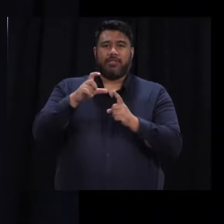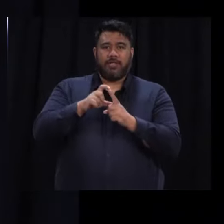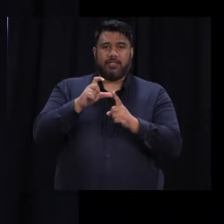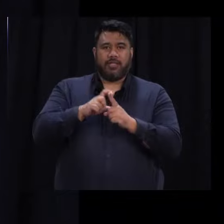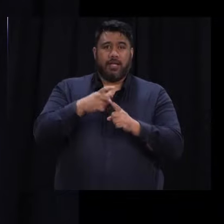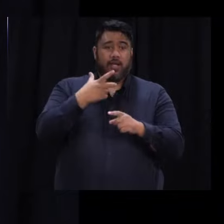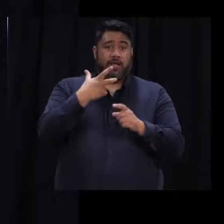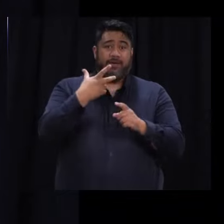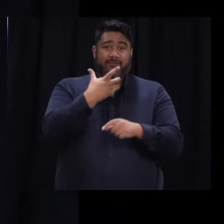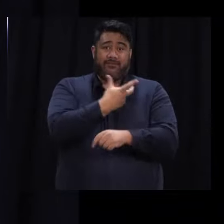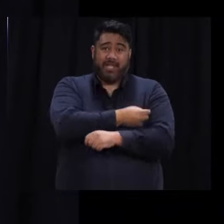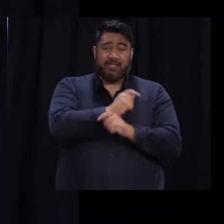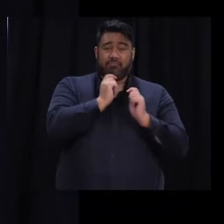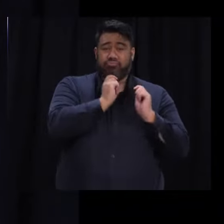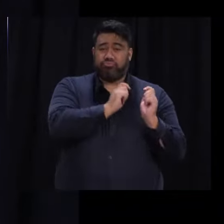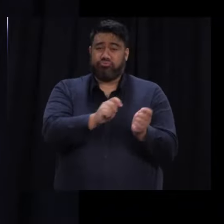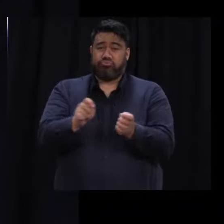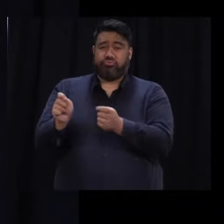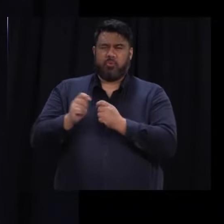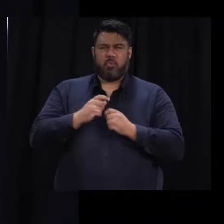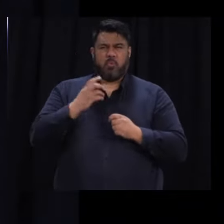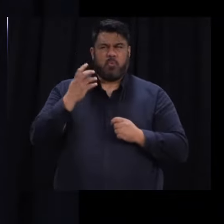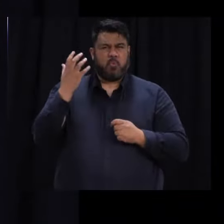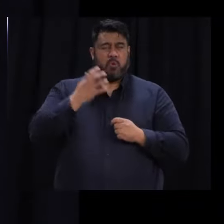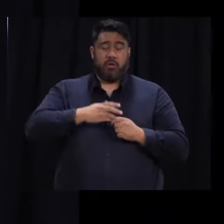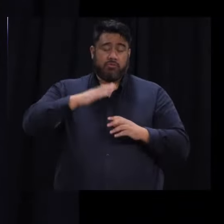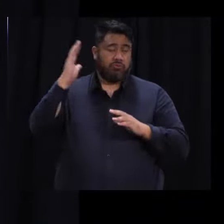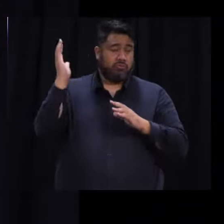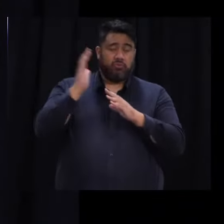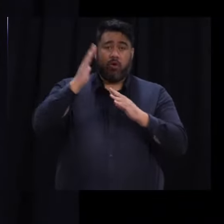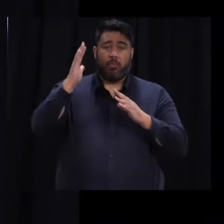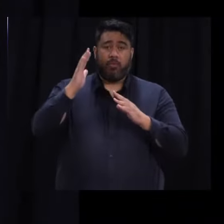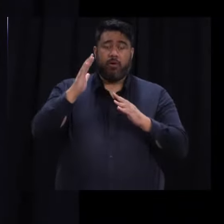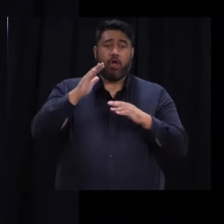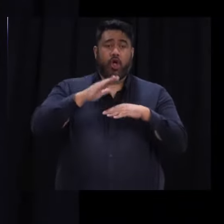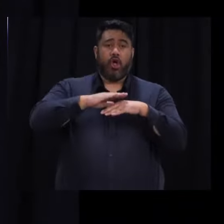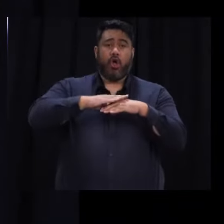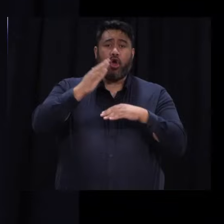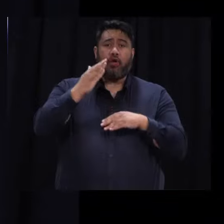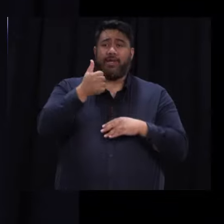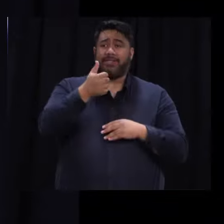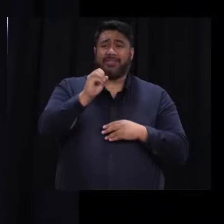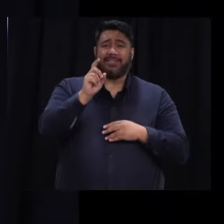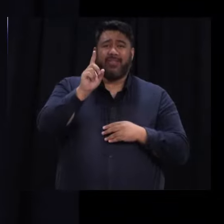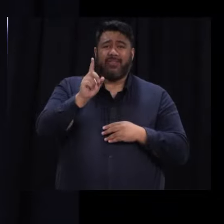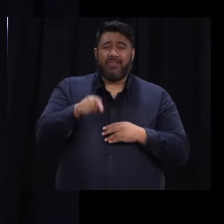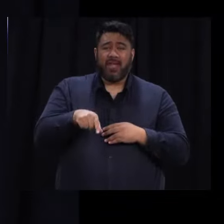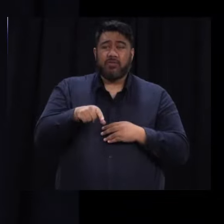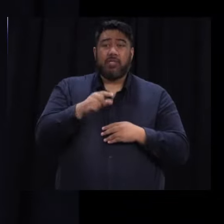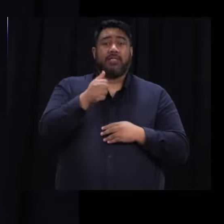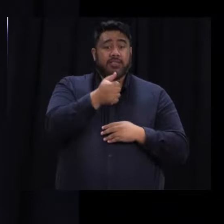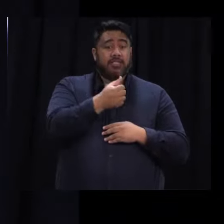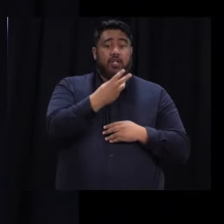some positive news on the vaccination front. Yesterday was our best day ever for